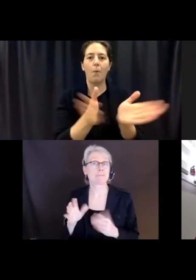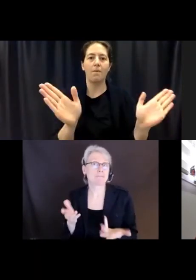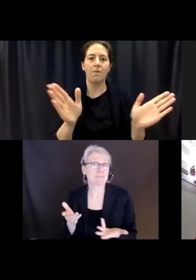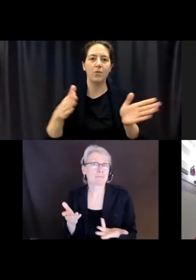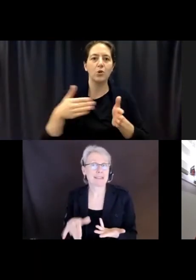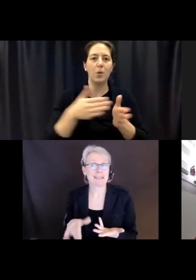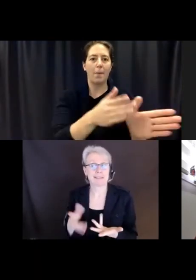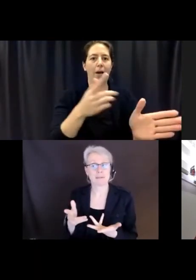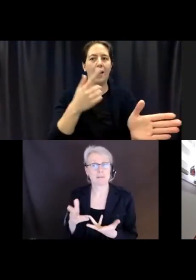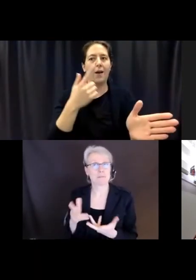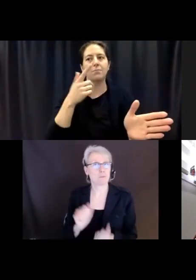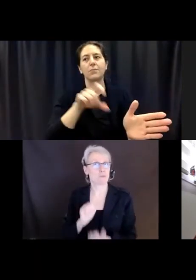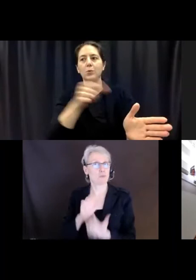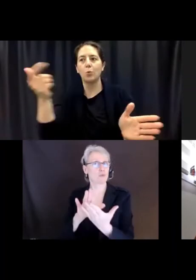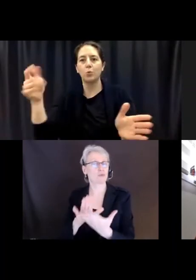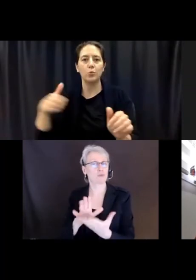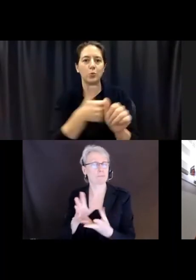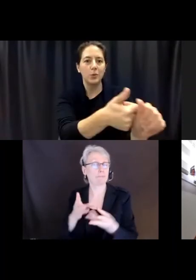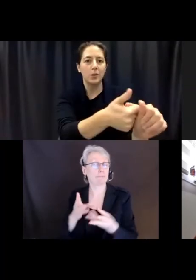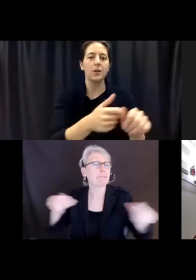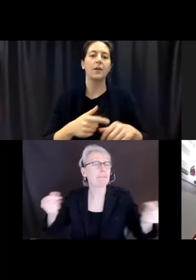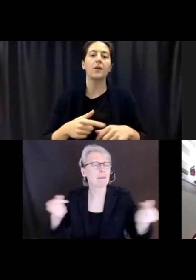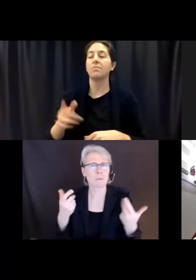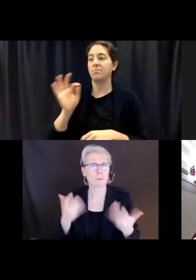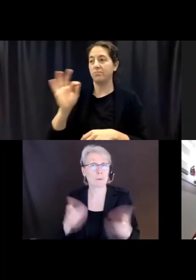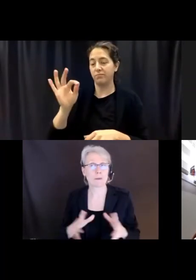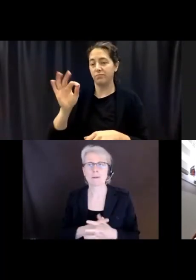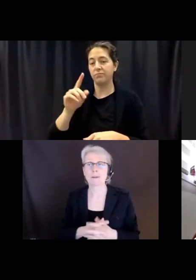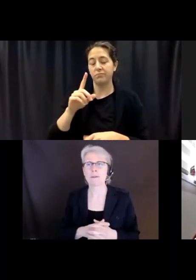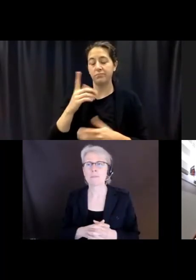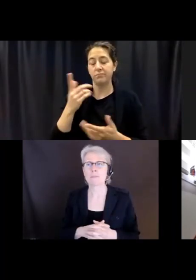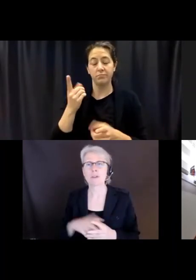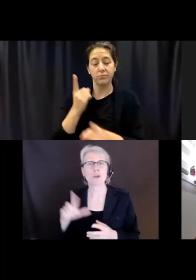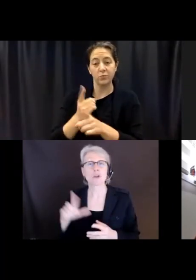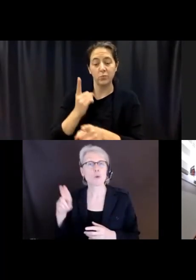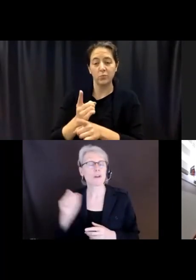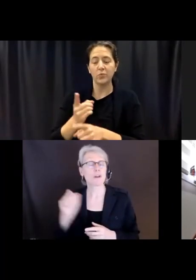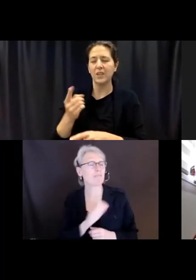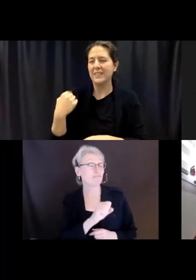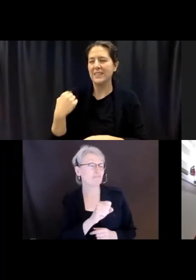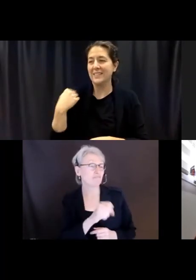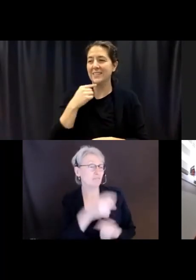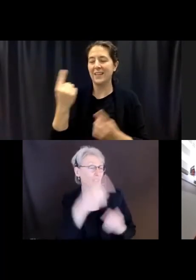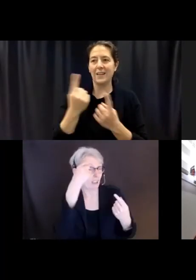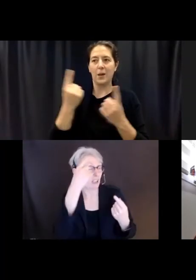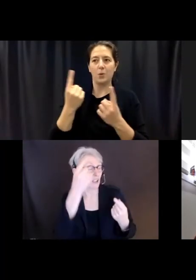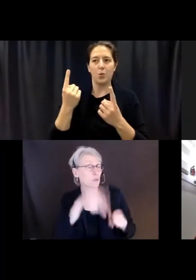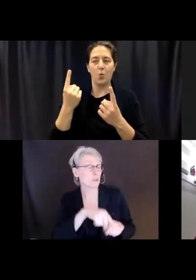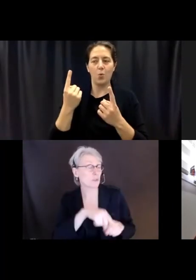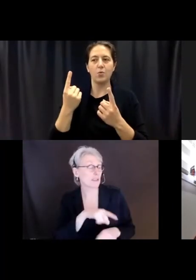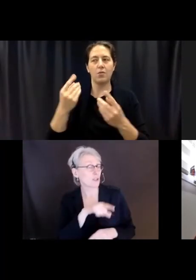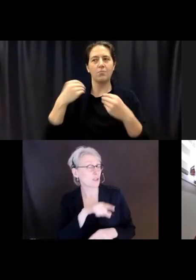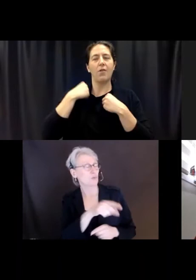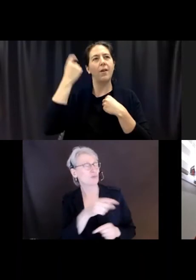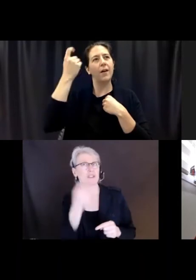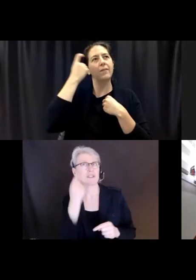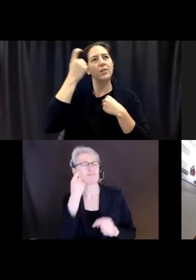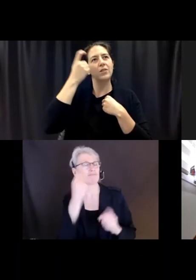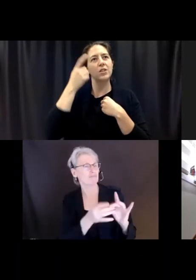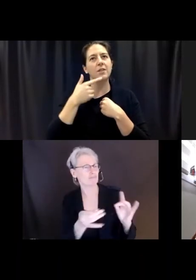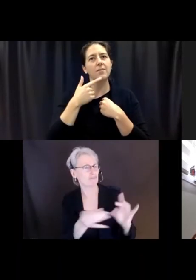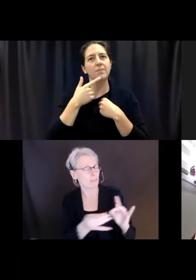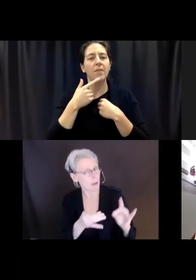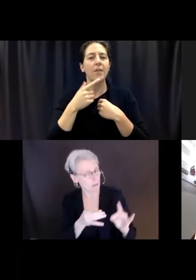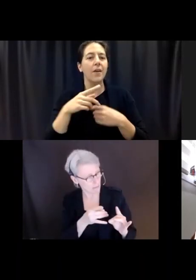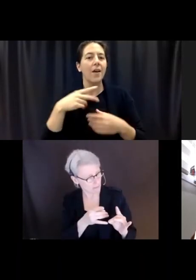TO DISAPPEAR. >> Luca: YES, I AGREE 100%. YOU HAVE JUST SAID SOMETHING WHICH IS SIGNIFICANT.